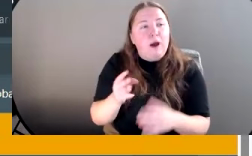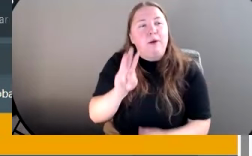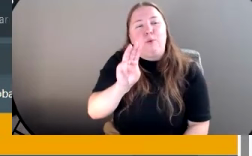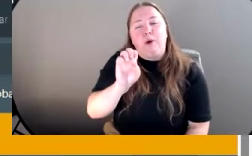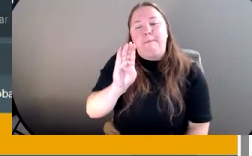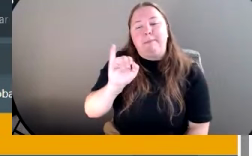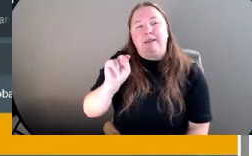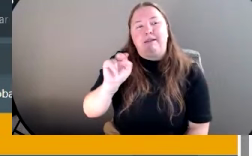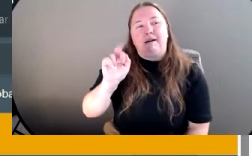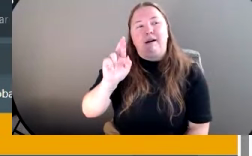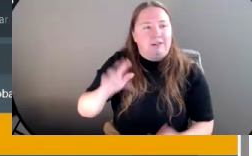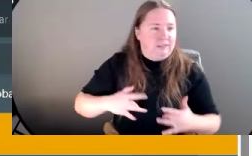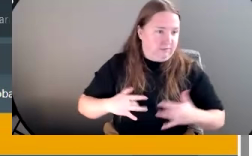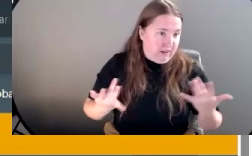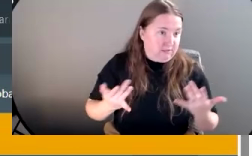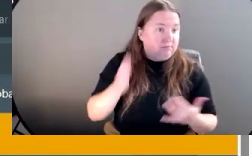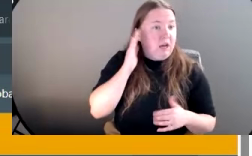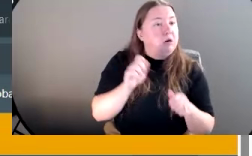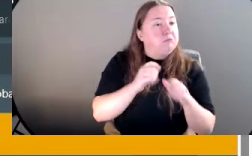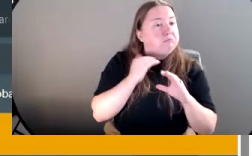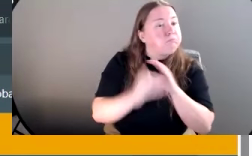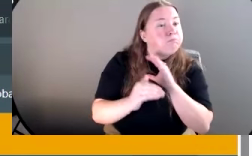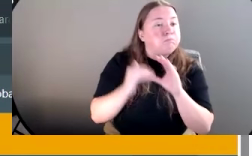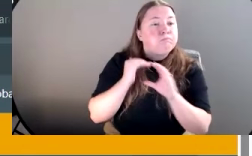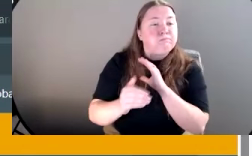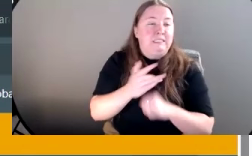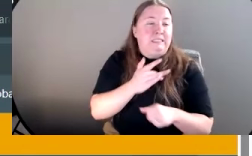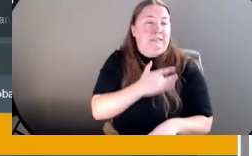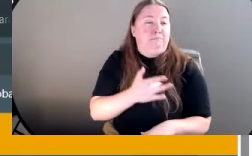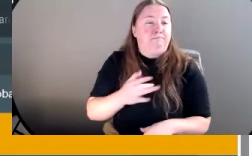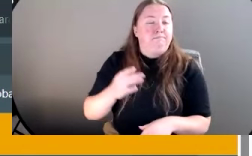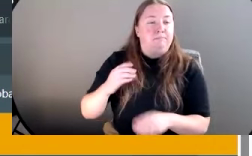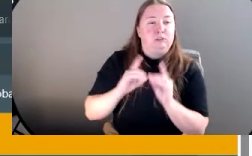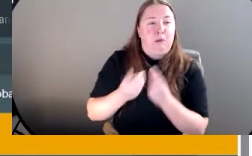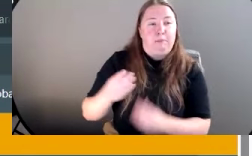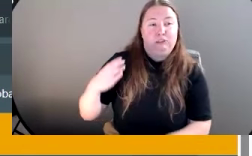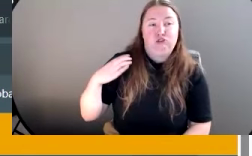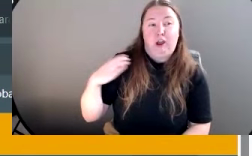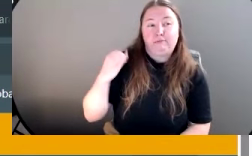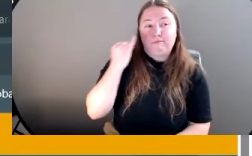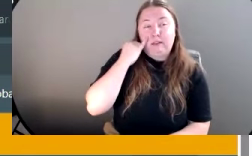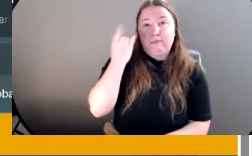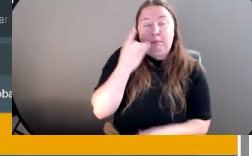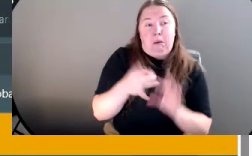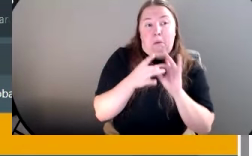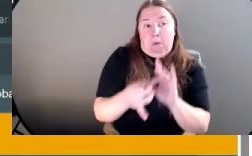I will send these out usually to department chairs. If I see something that's relevant to your discipline, I'll try to send that